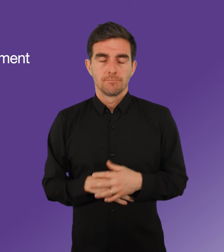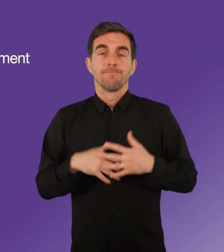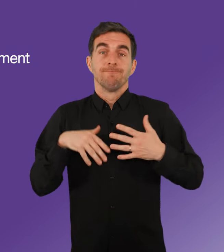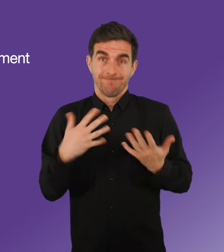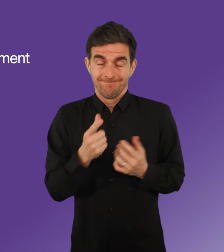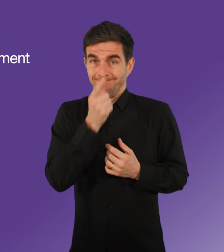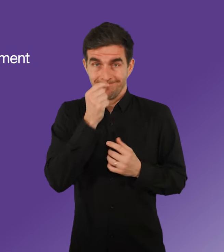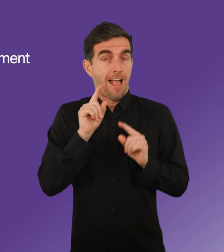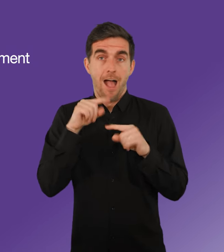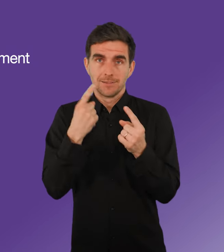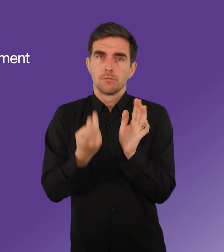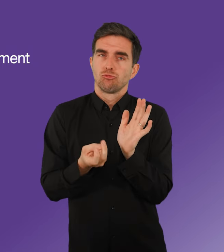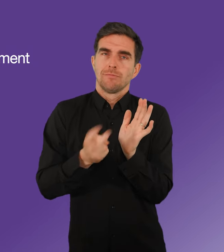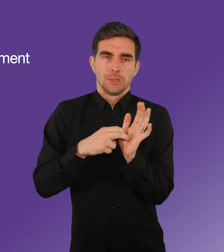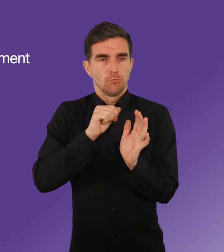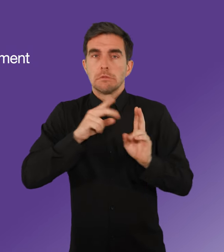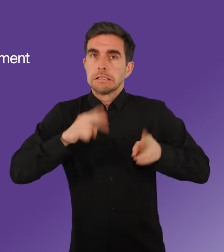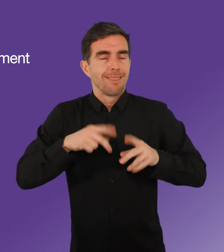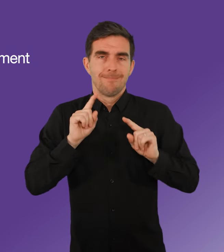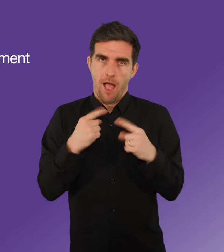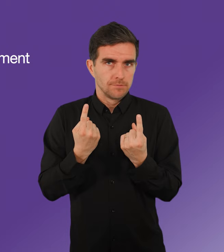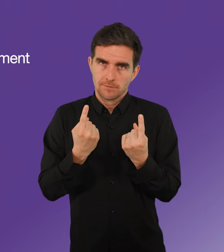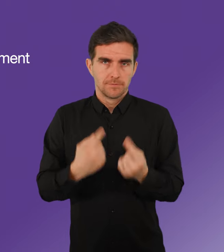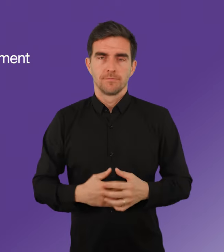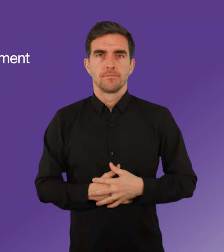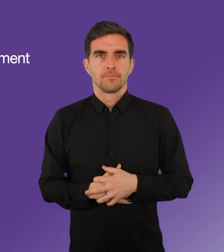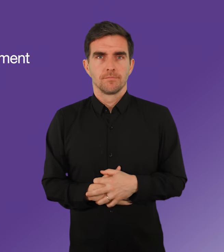You may not be able to register a death.